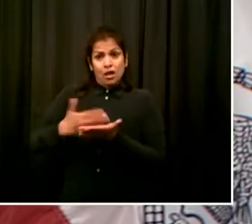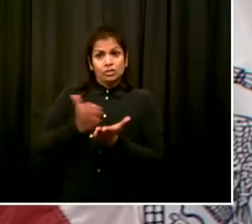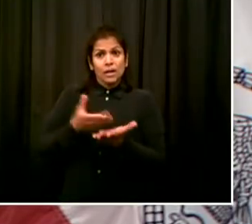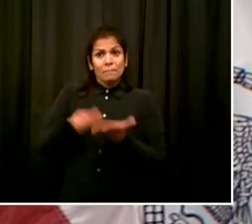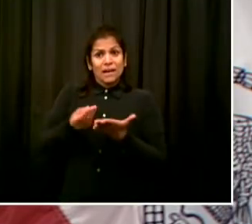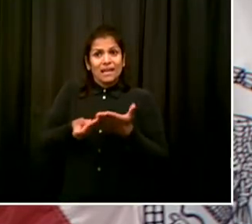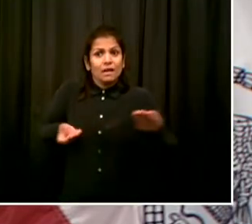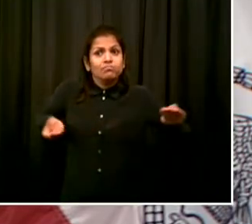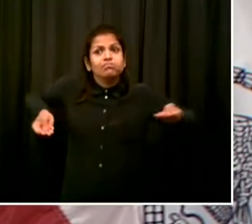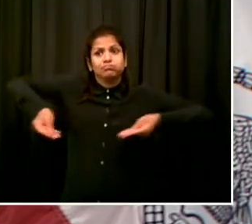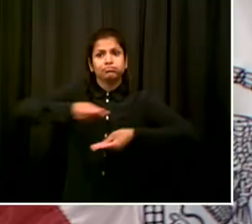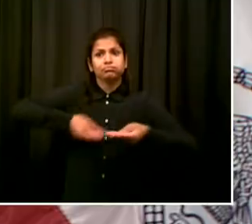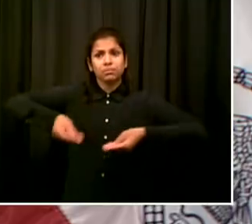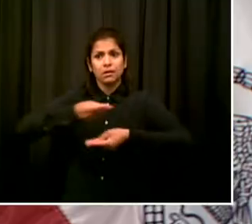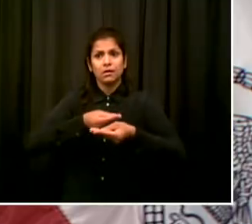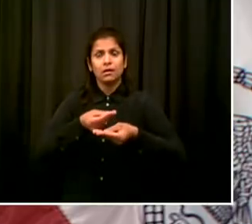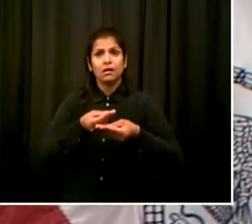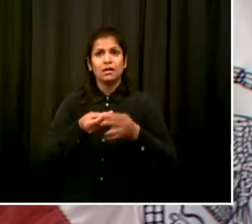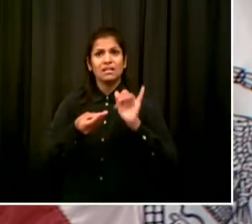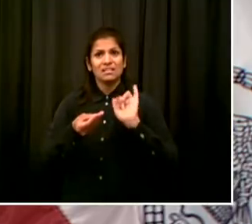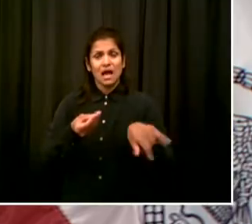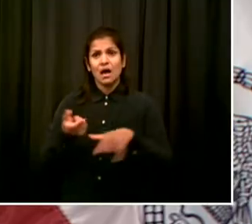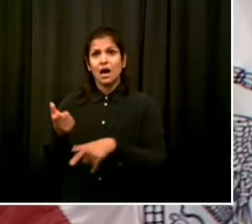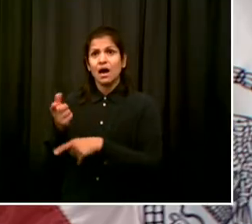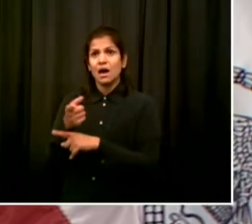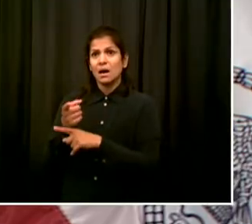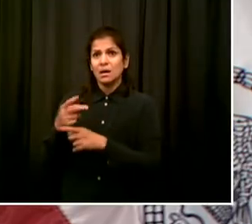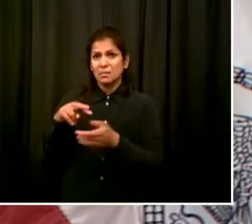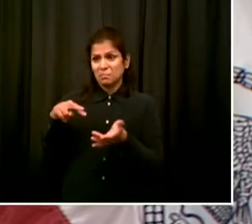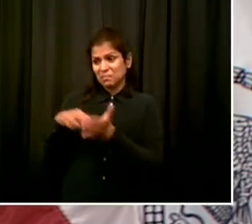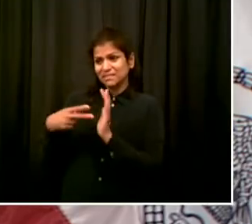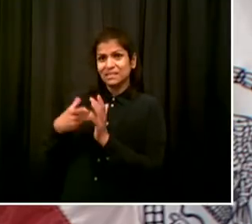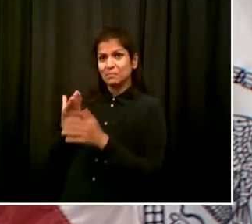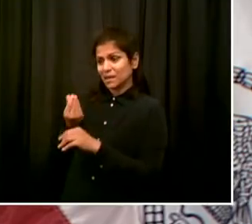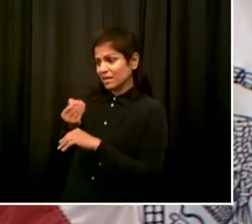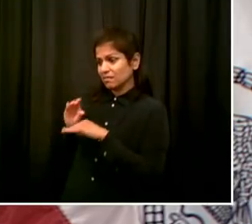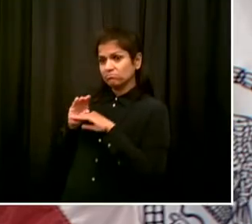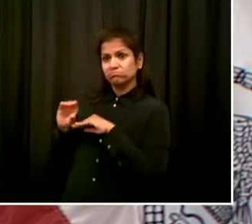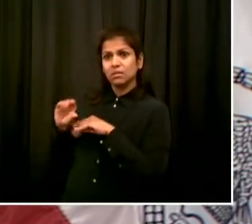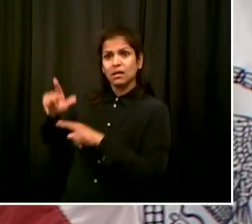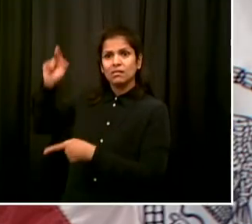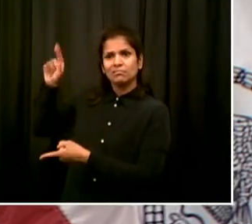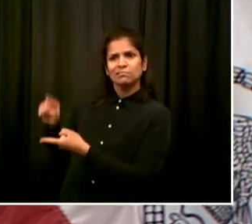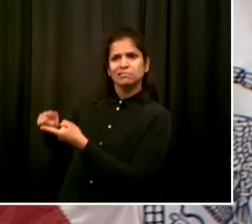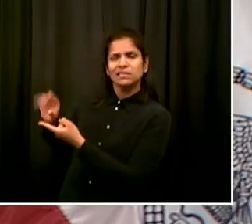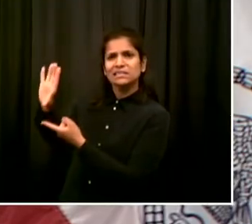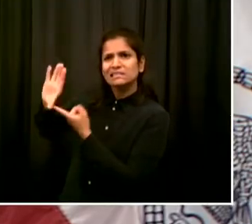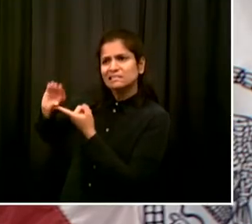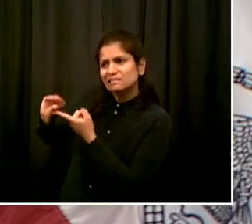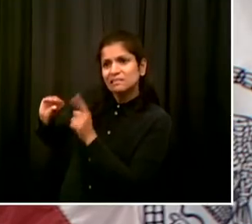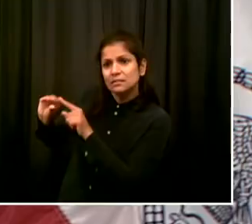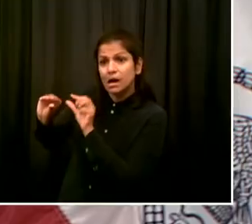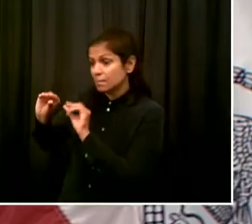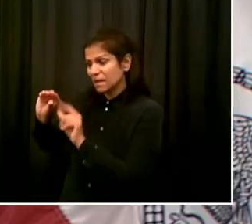TAKING MONEY OUT OF HTE BUDGET TO MAKE DO WITH LESS WITH FEWER